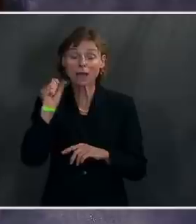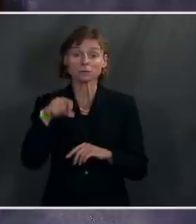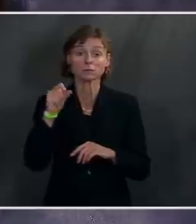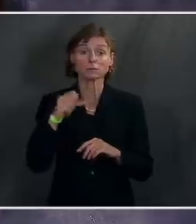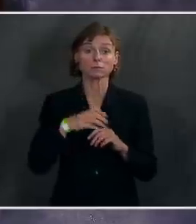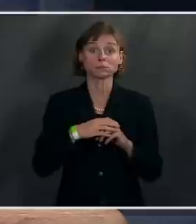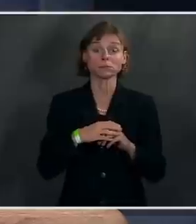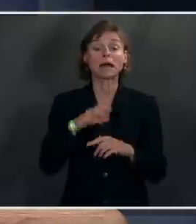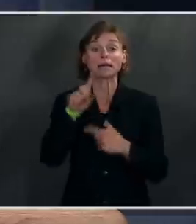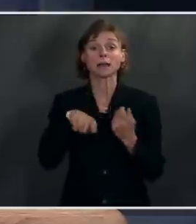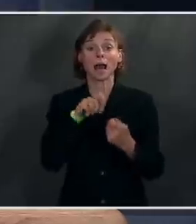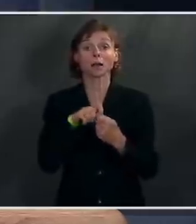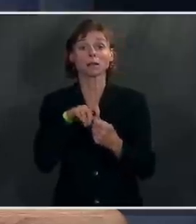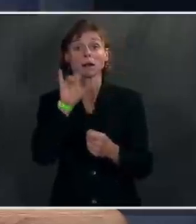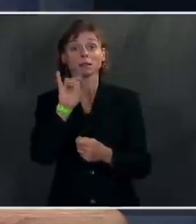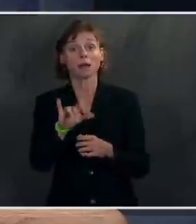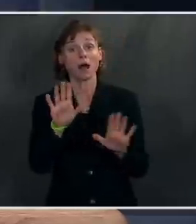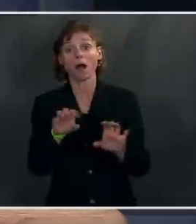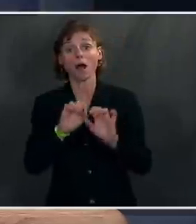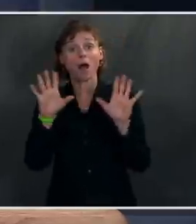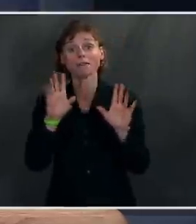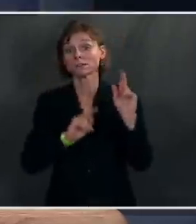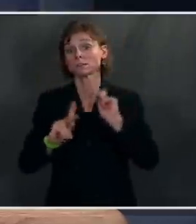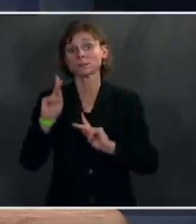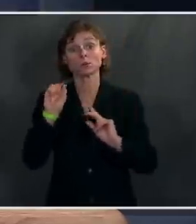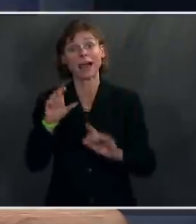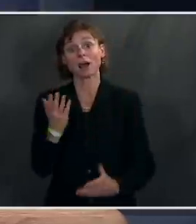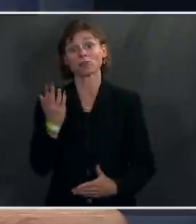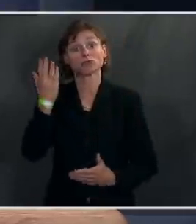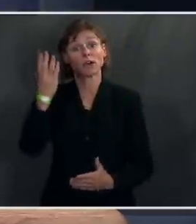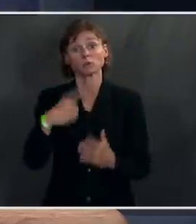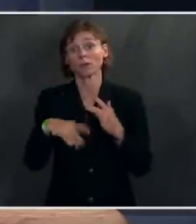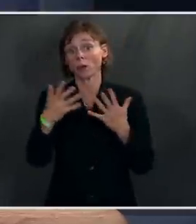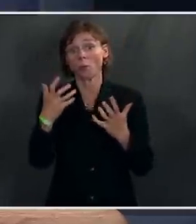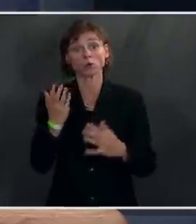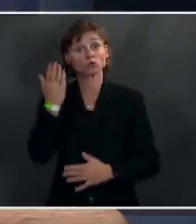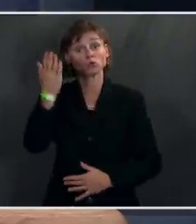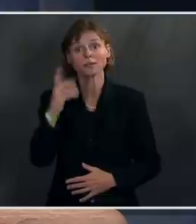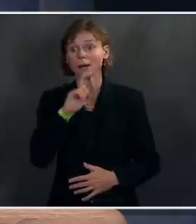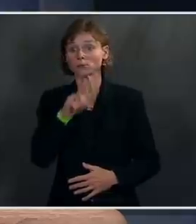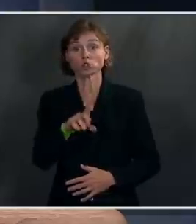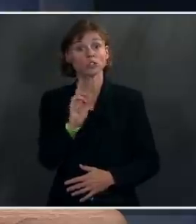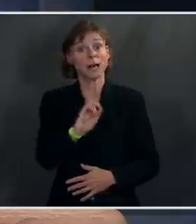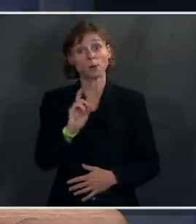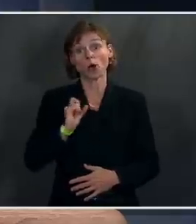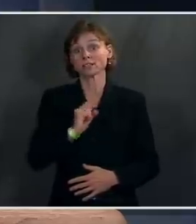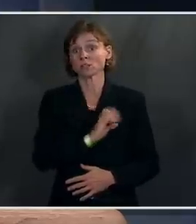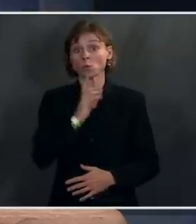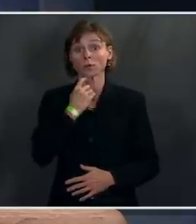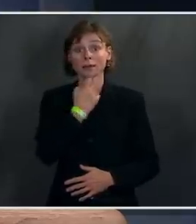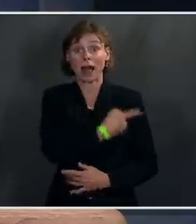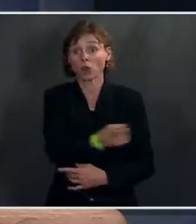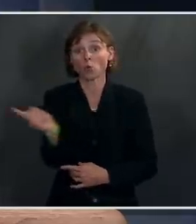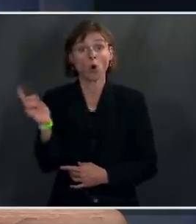Ms. Psaki: Exactly. That was it. Obviously, people can raise what they want to raise. I'm sure Democratic senators will share with all of you what they raised. But the focus of it